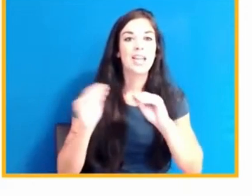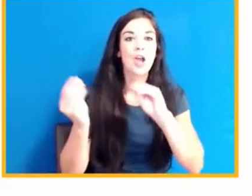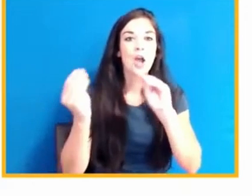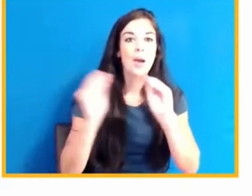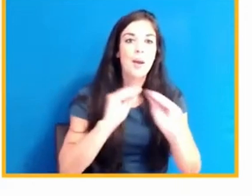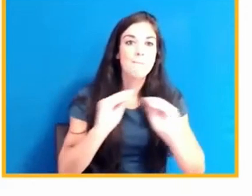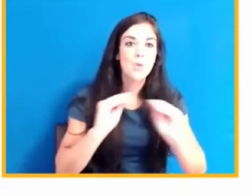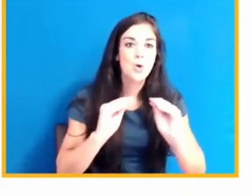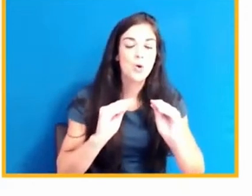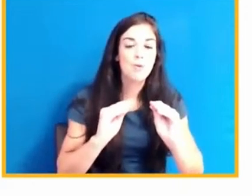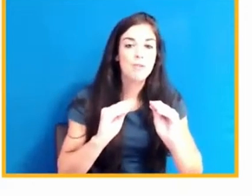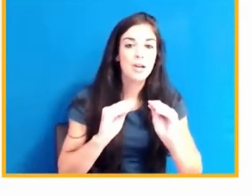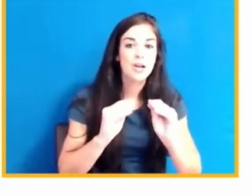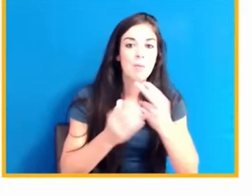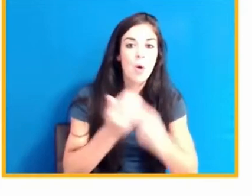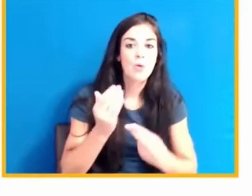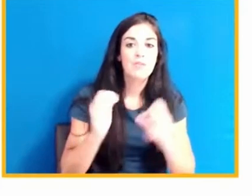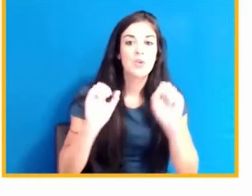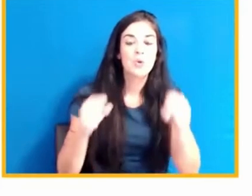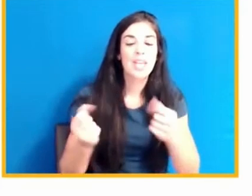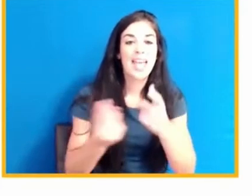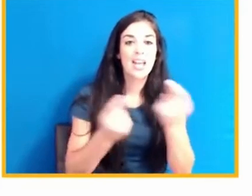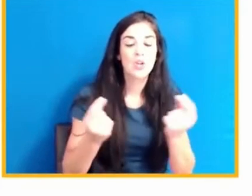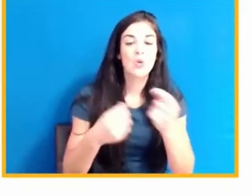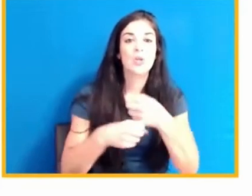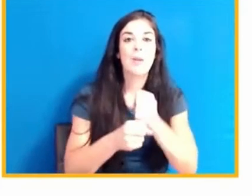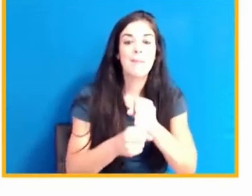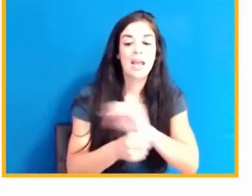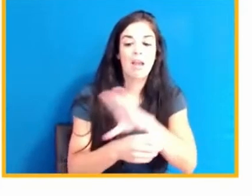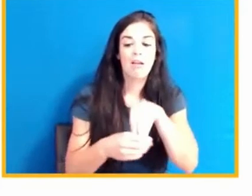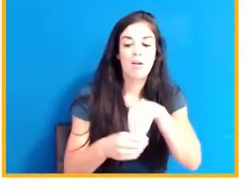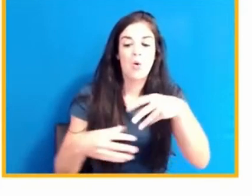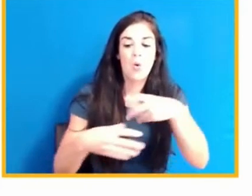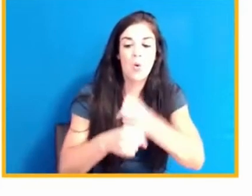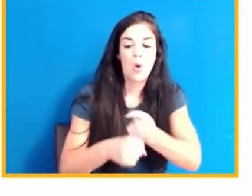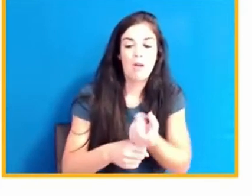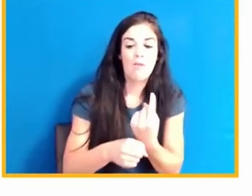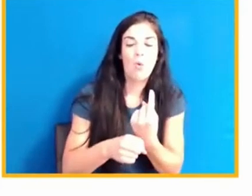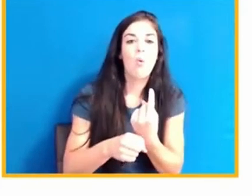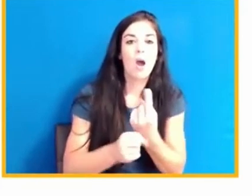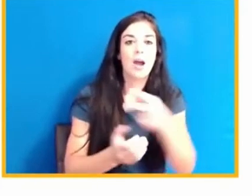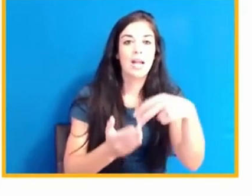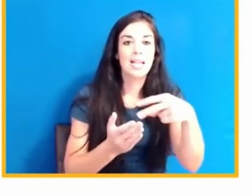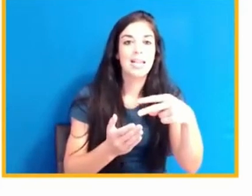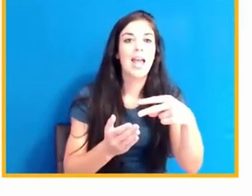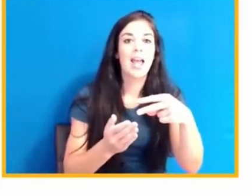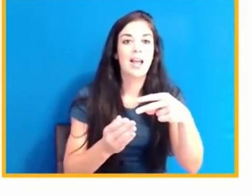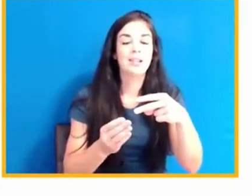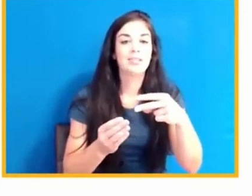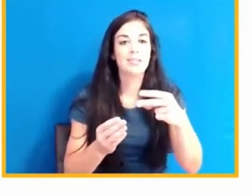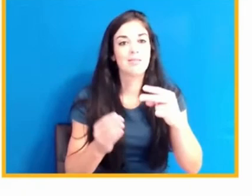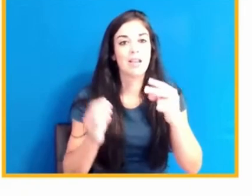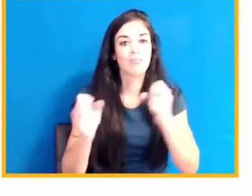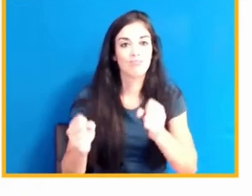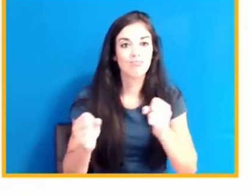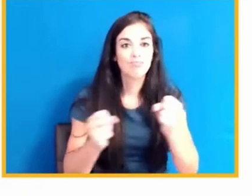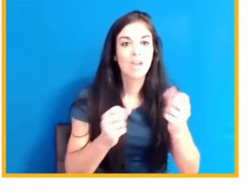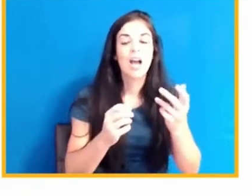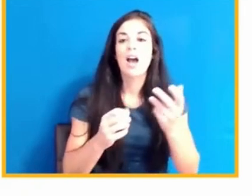do to make it one part of the choreography can kind of help. I can kind of elaborate on that more. If you guys would like to DM me at